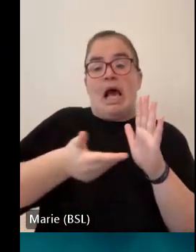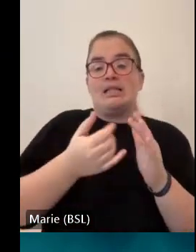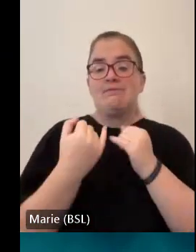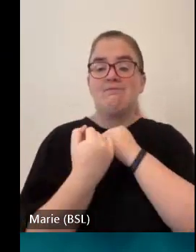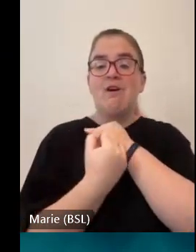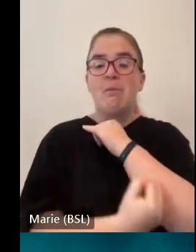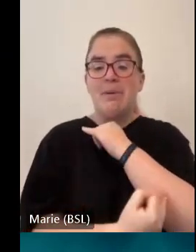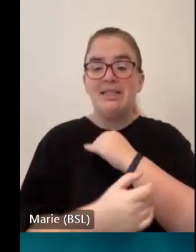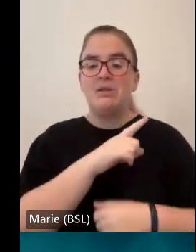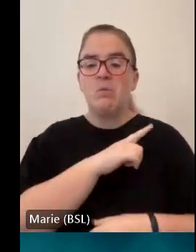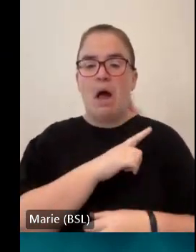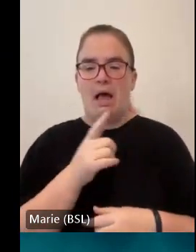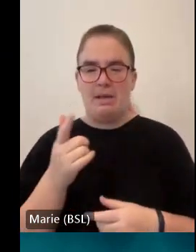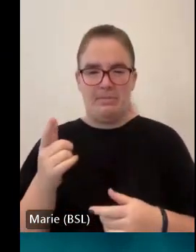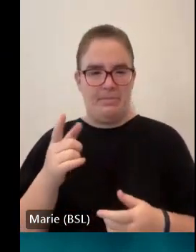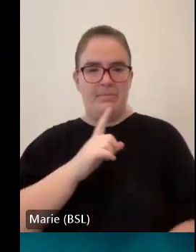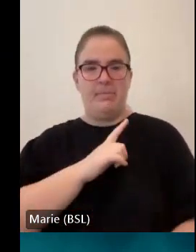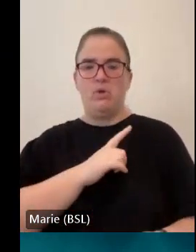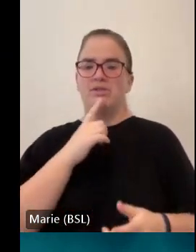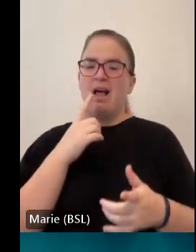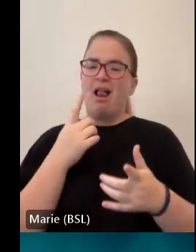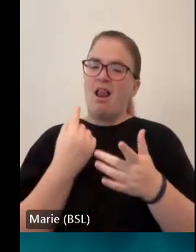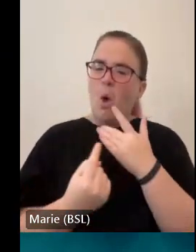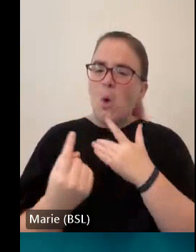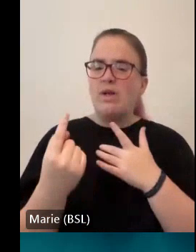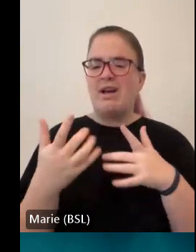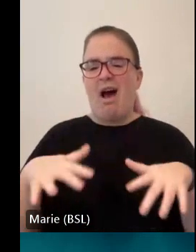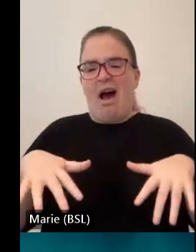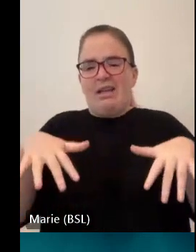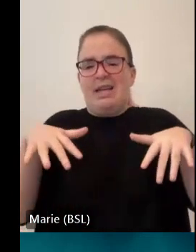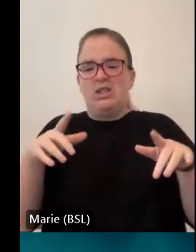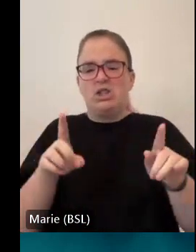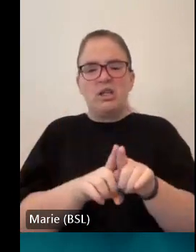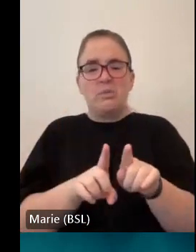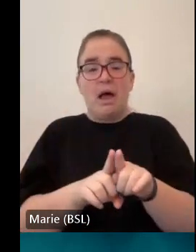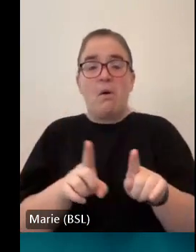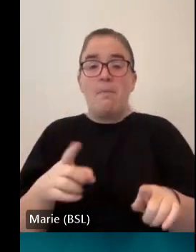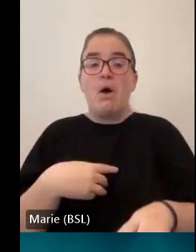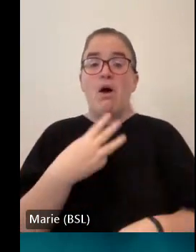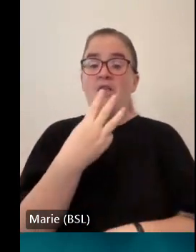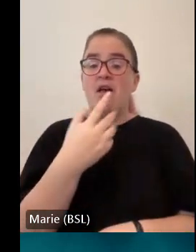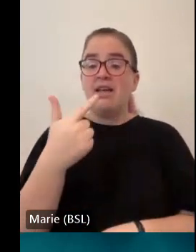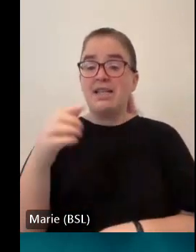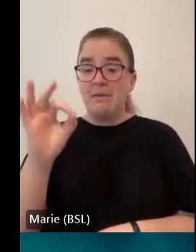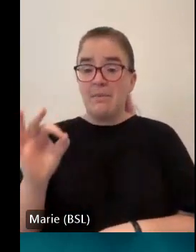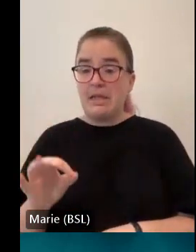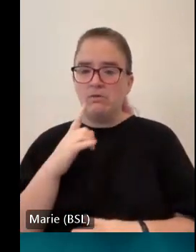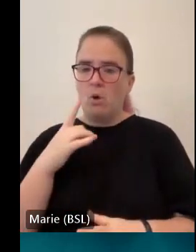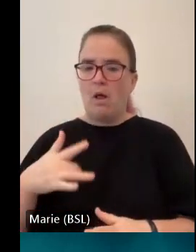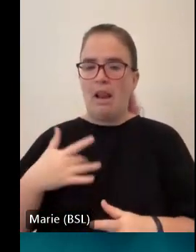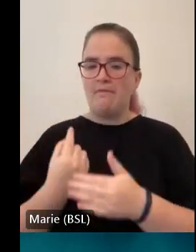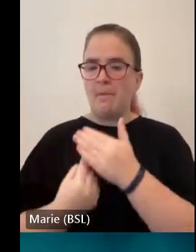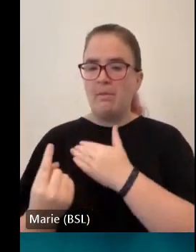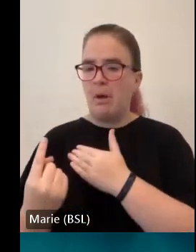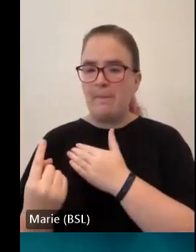the loneliness and the isolation, but it's also quite interesting to see 37% don't live on their own and and quite